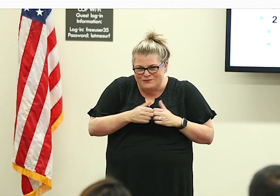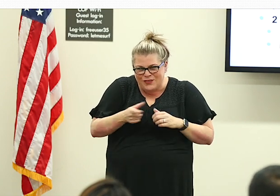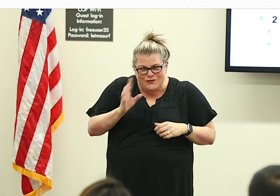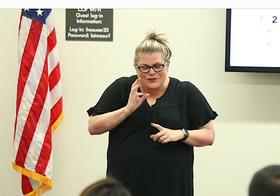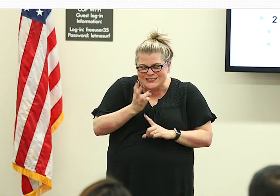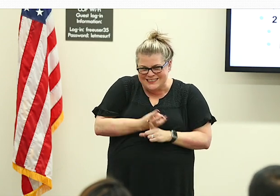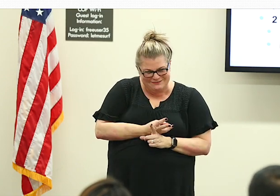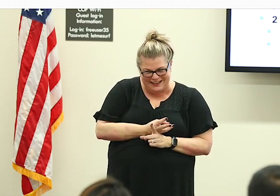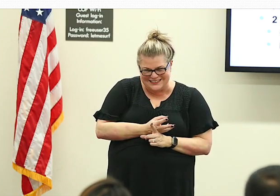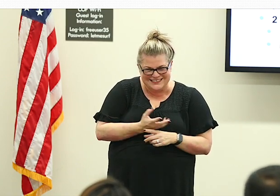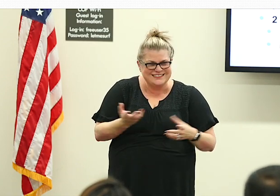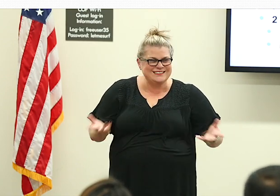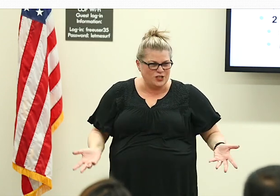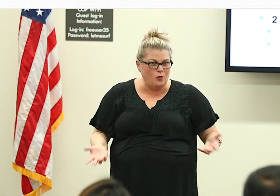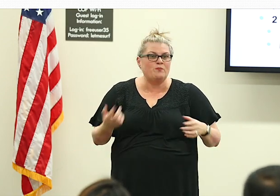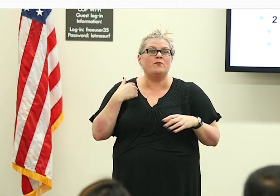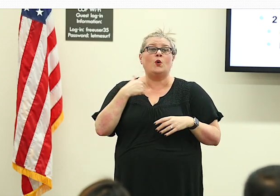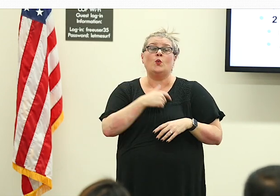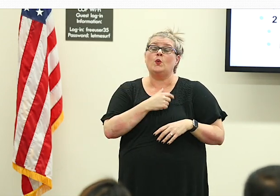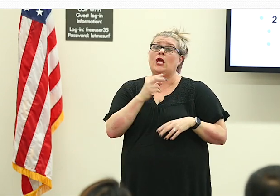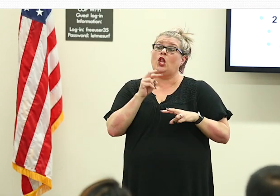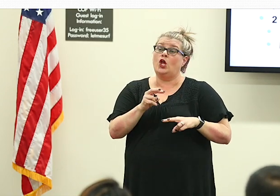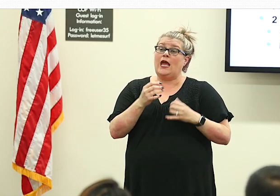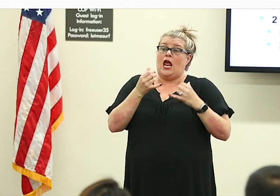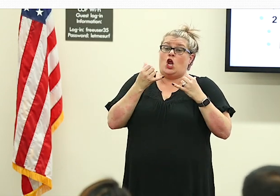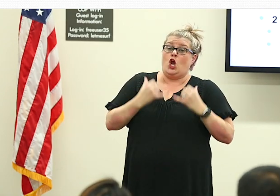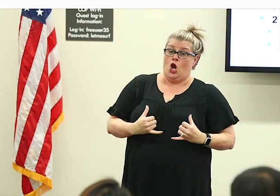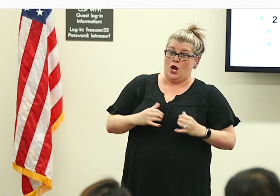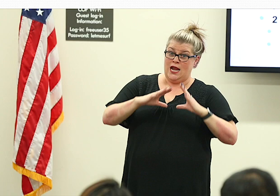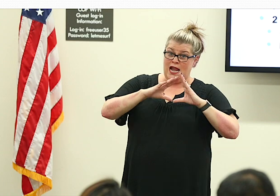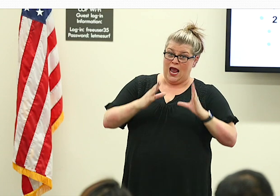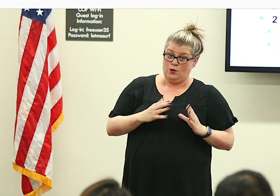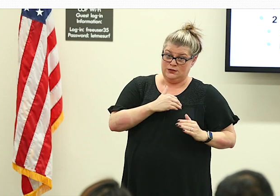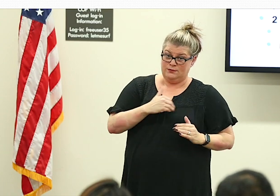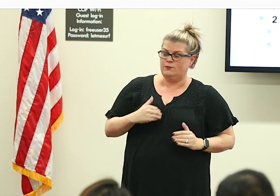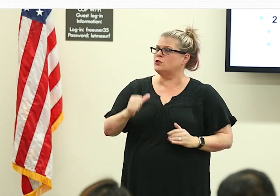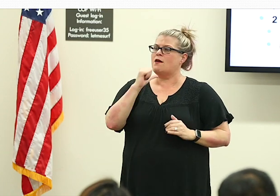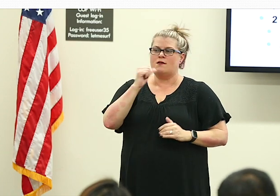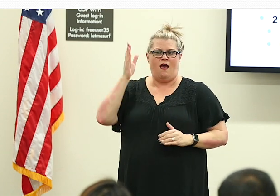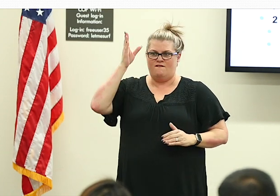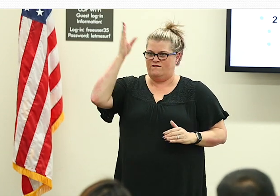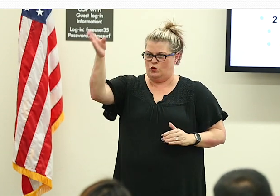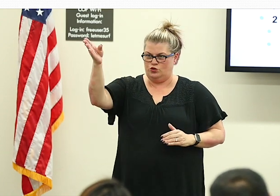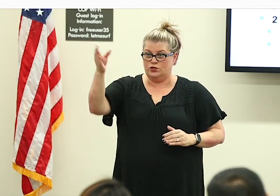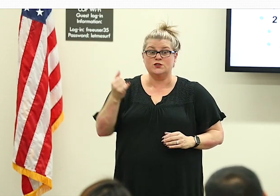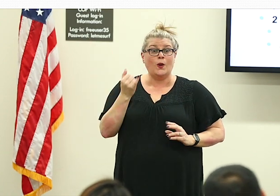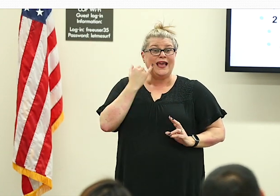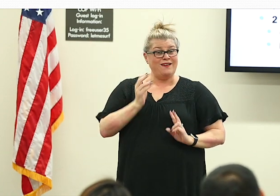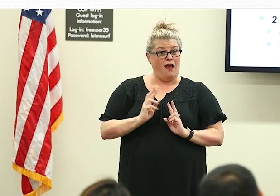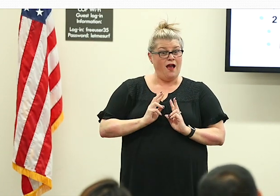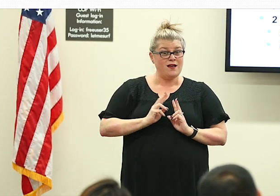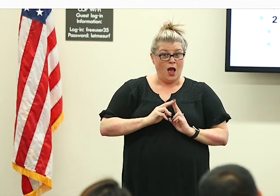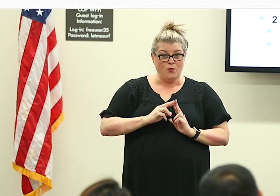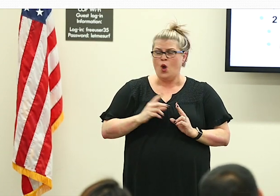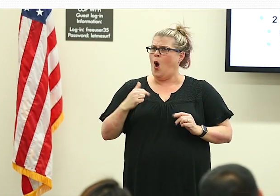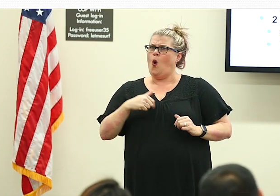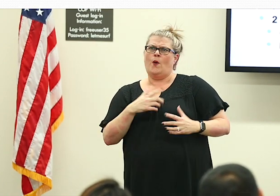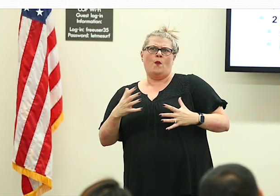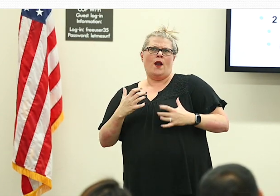We do look at current household members, not future household members. So even though you might be a couple who wants to have five kids in the future,